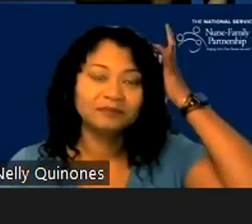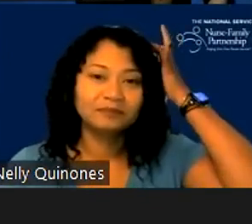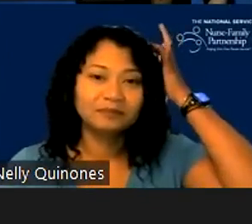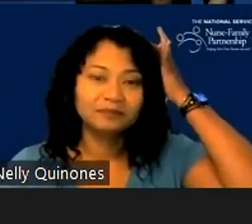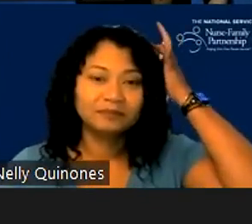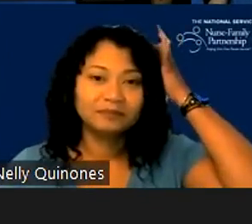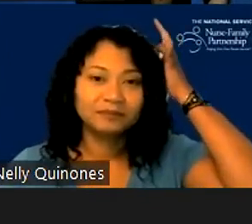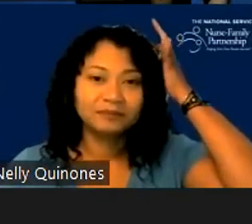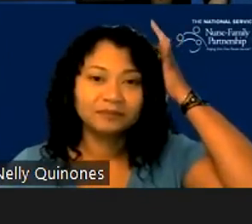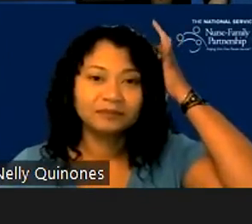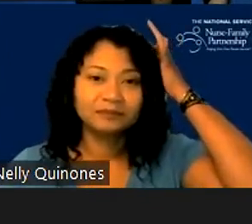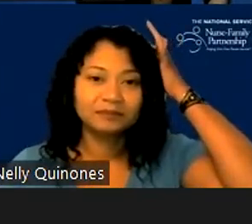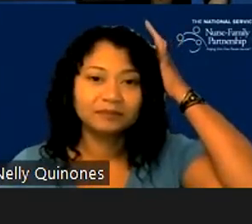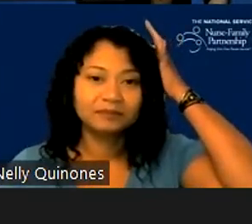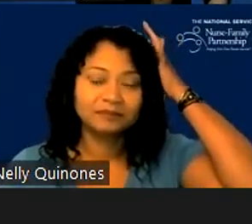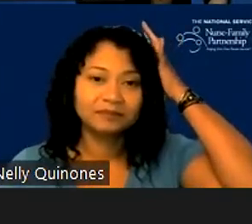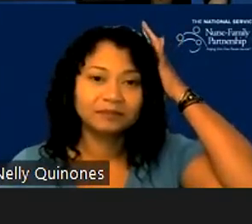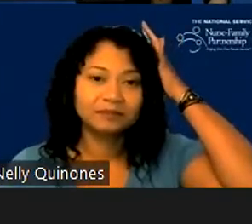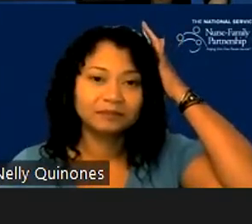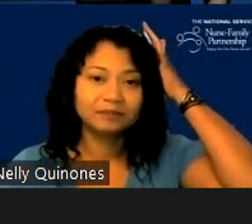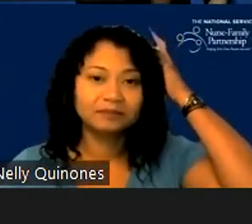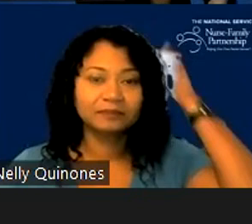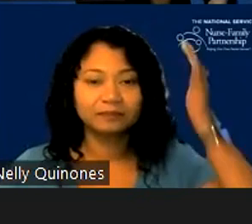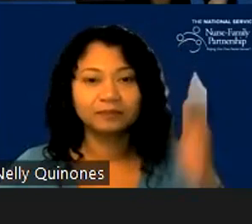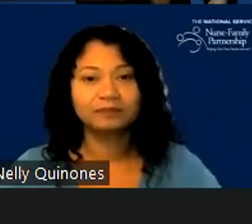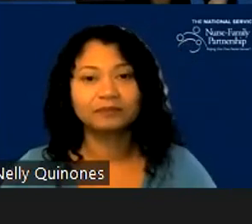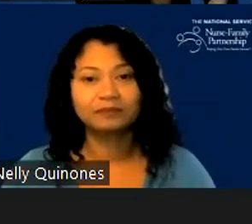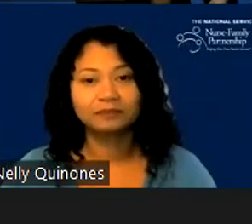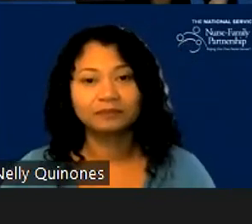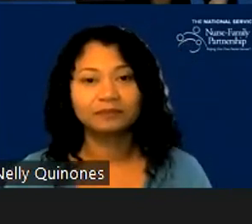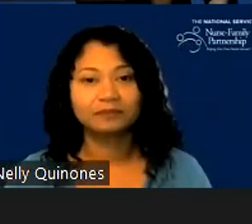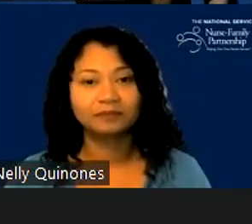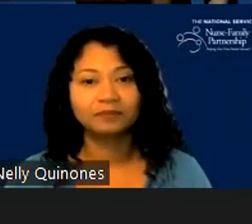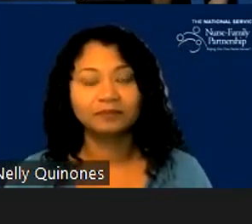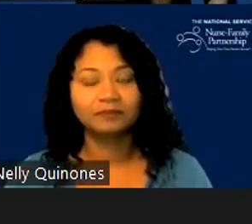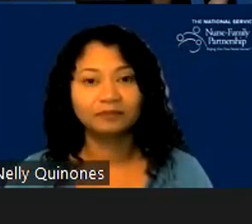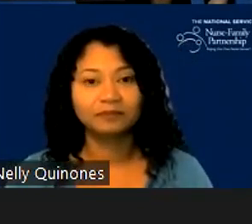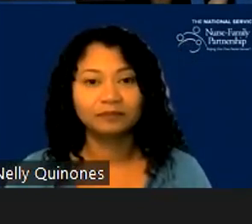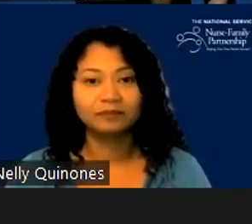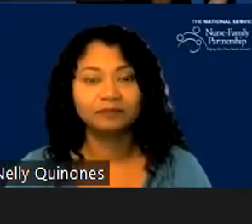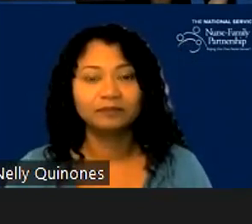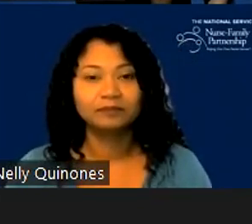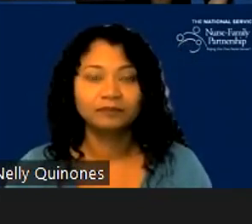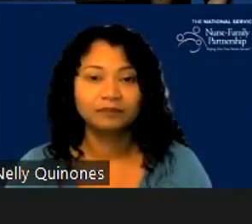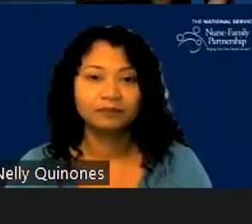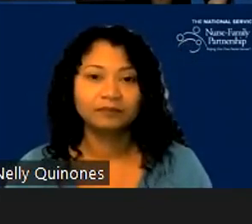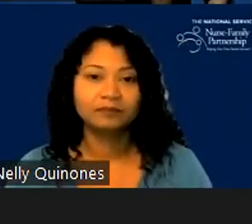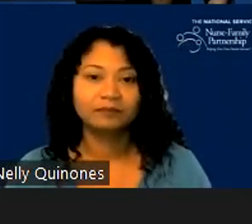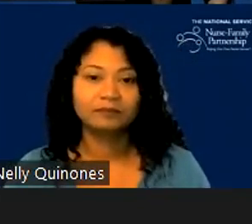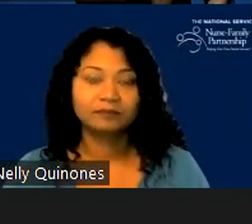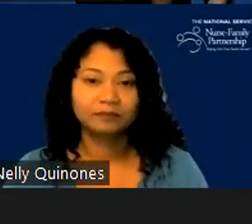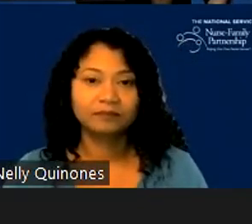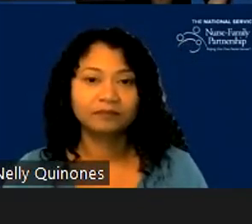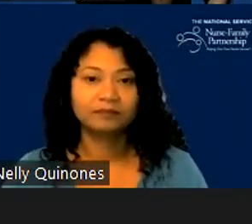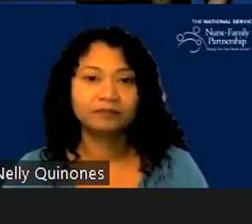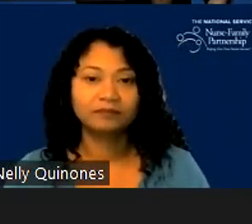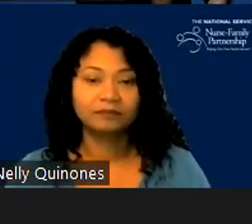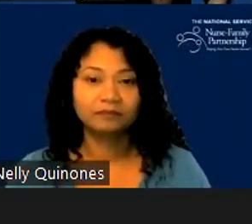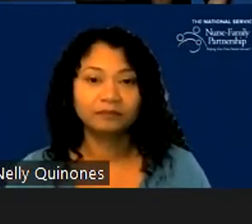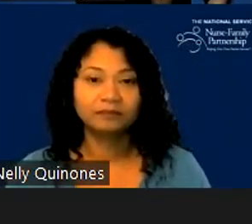why they need to engage and that they have hypertension, what it can do. Because if they don't understand the point, you can give them all the tools, but they don't participate.